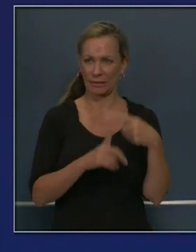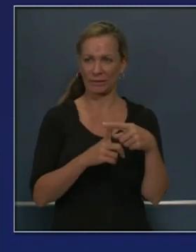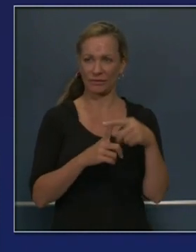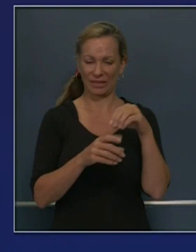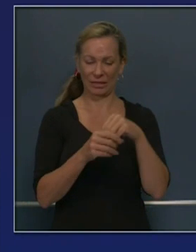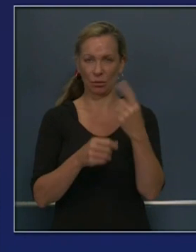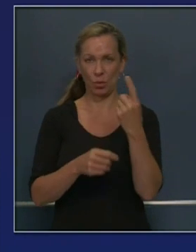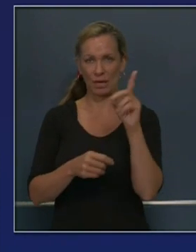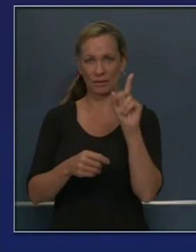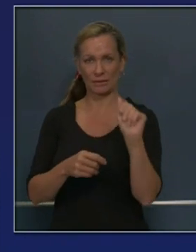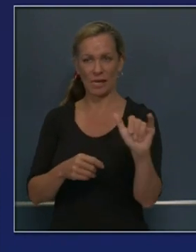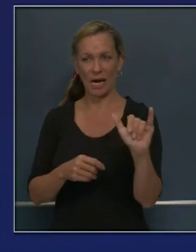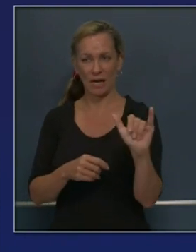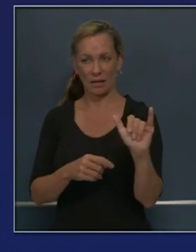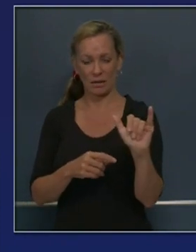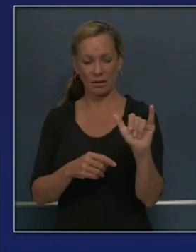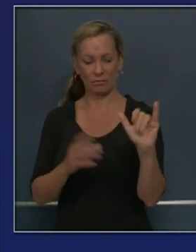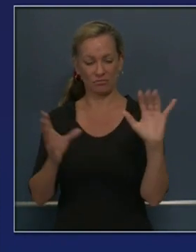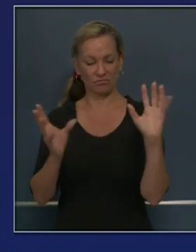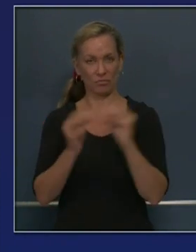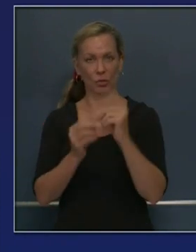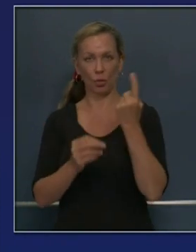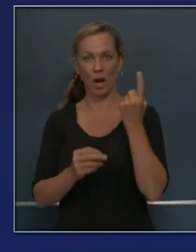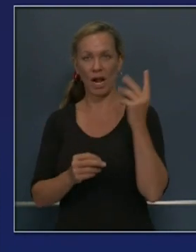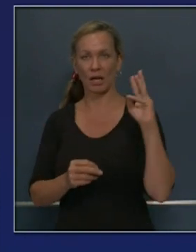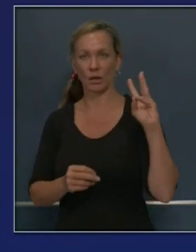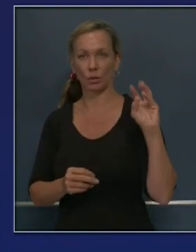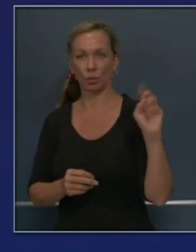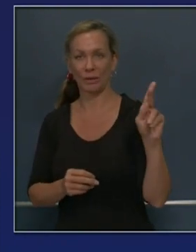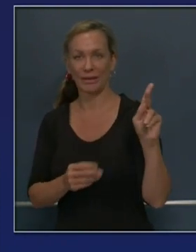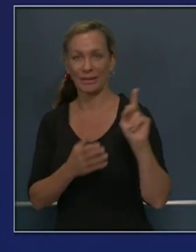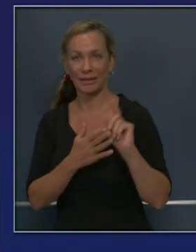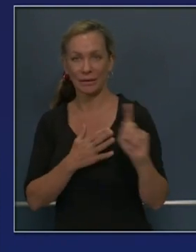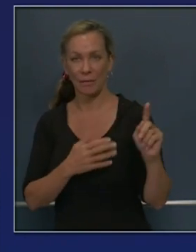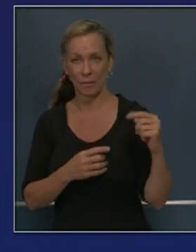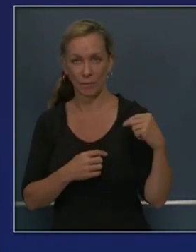WHAT THAT MEANS. WE HAVE ABOUT 6.5% POSITIVITY RATE N CALIFORNIA. OVER THE LAST 14 DAYS, 5.6% OVER THE LAST SEVEN DAYS.